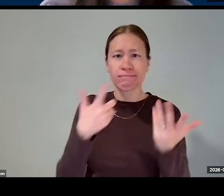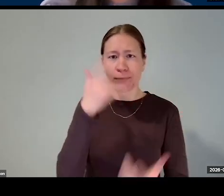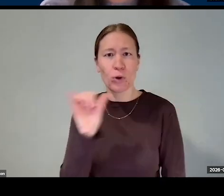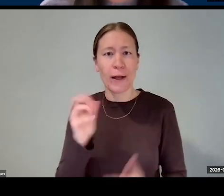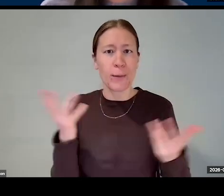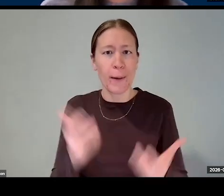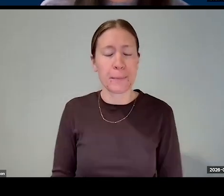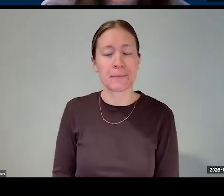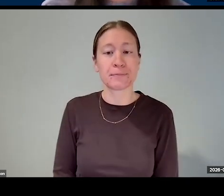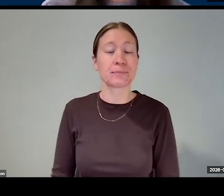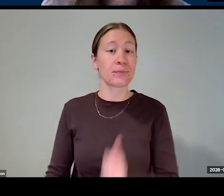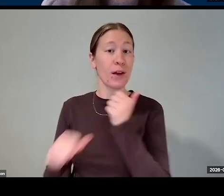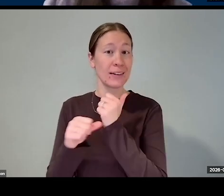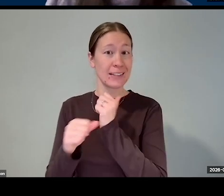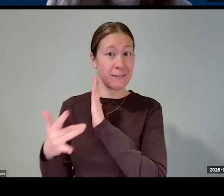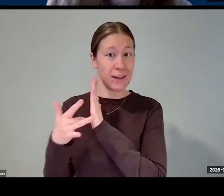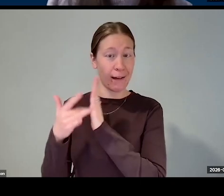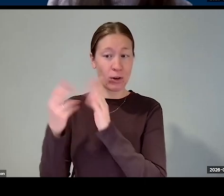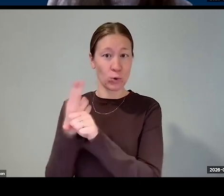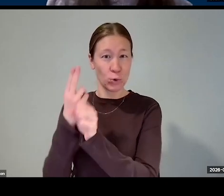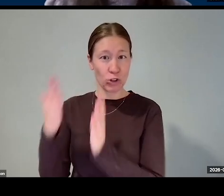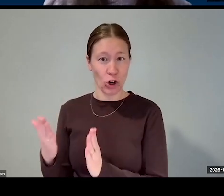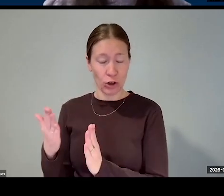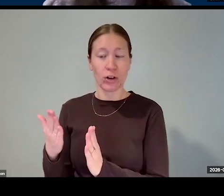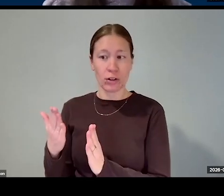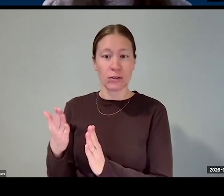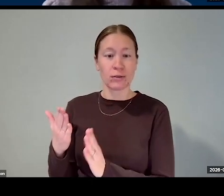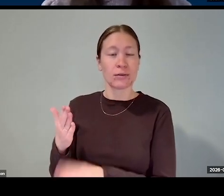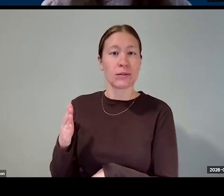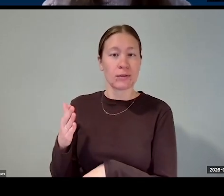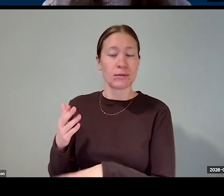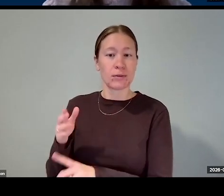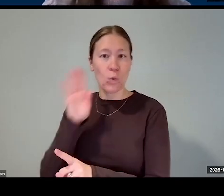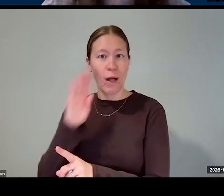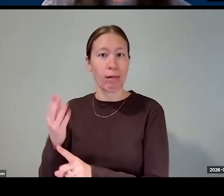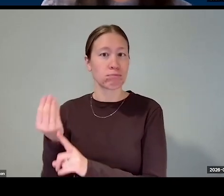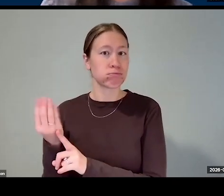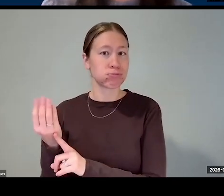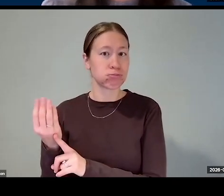the alt text you include is what will be read out to them to describe the image.